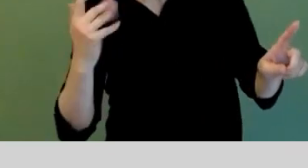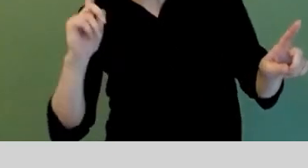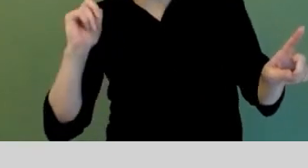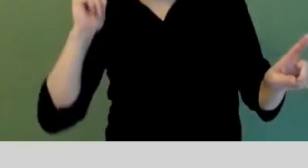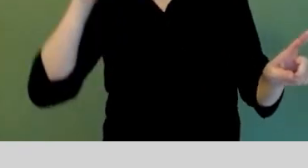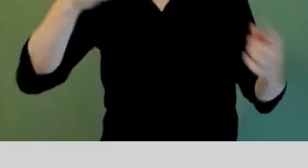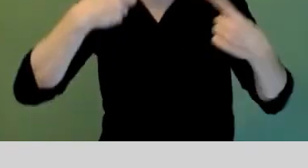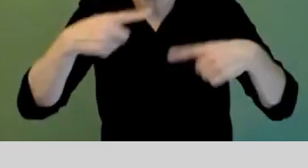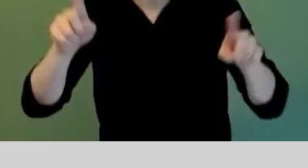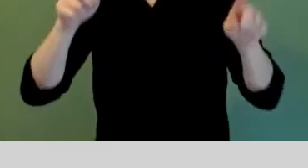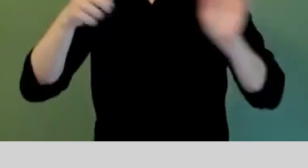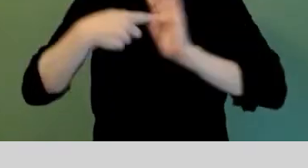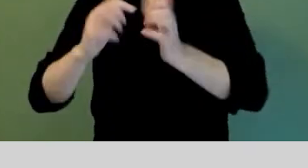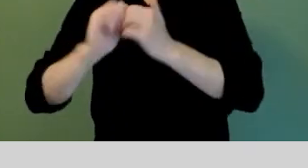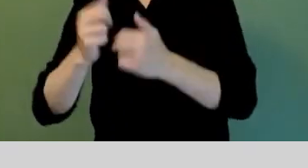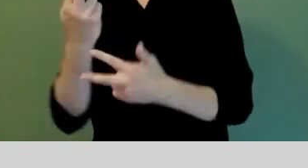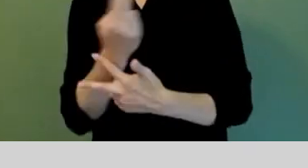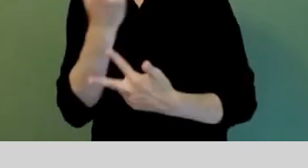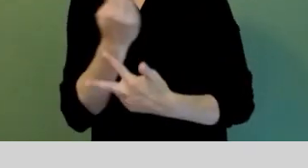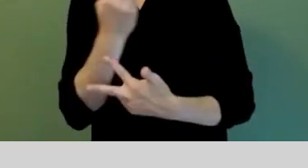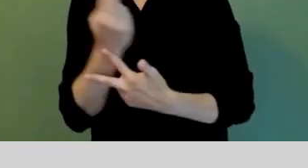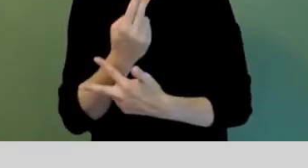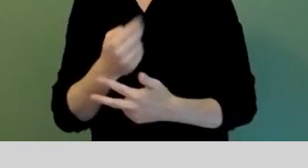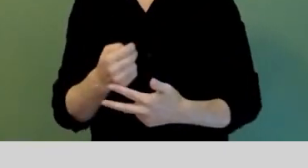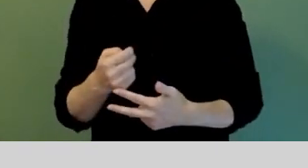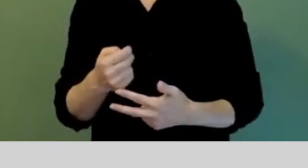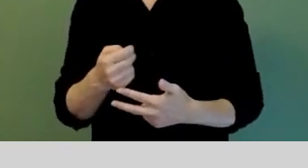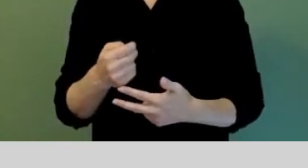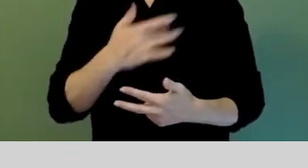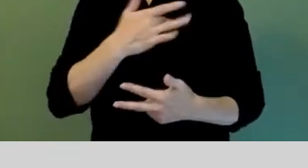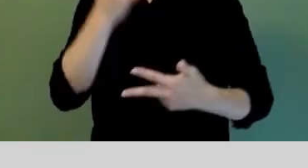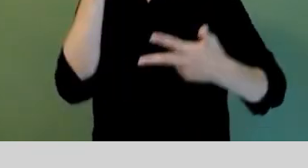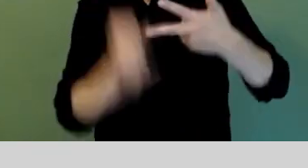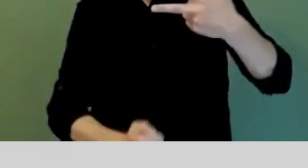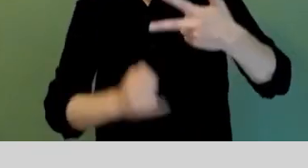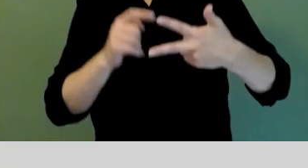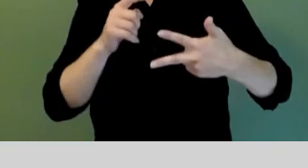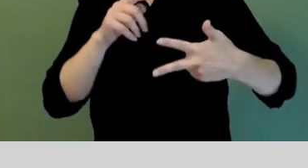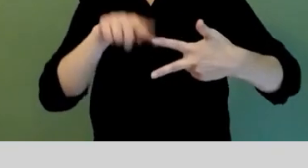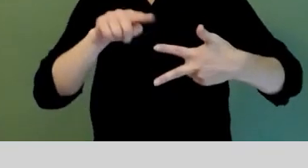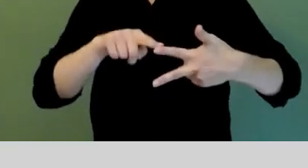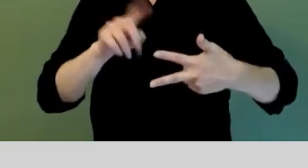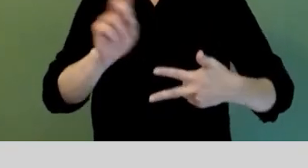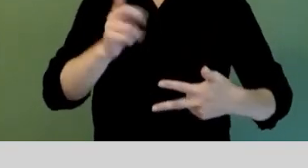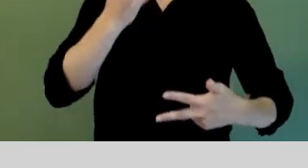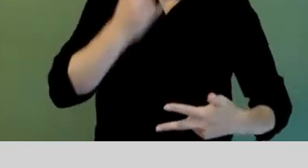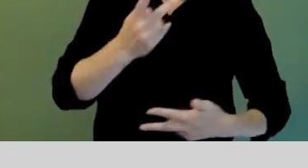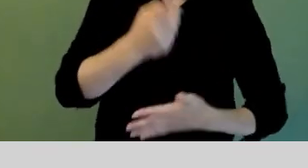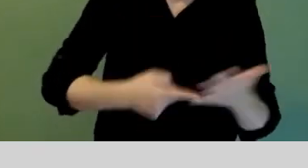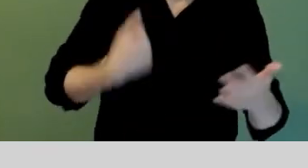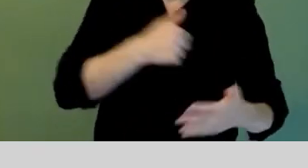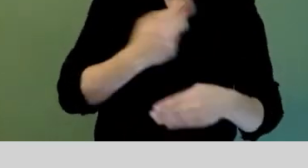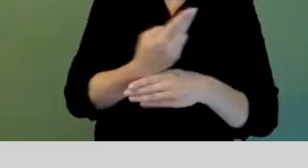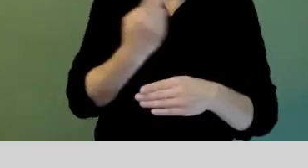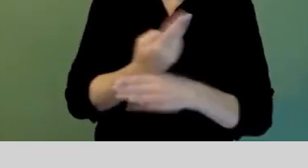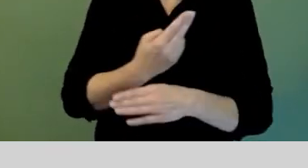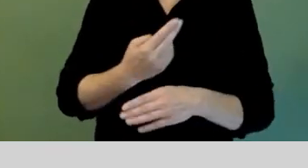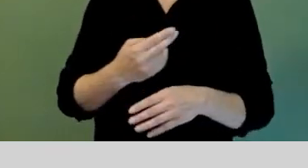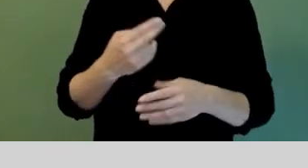are often the very last things you consume. This is not so much an issue in this here reasonably flat data structure but as things get more nested,